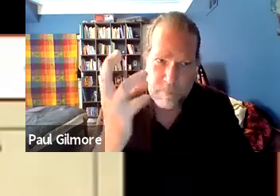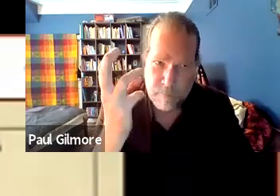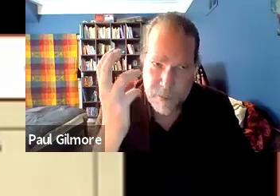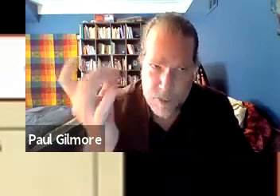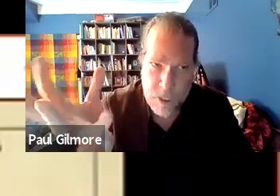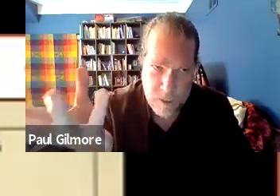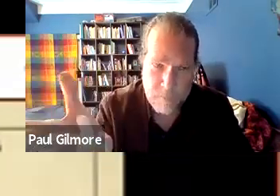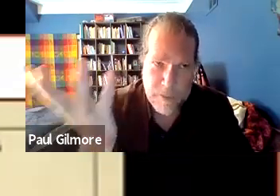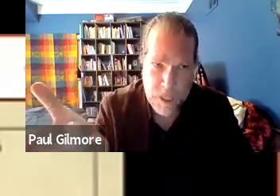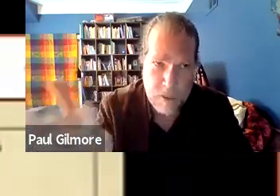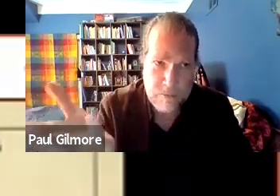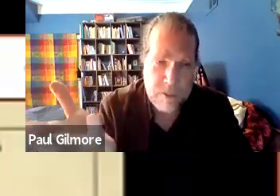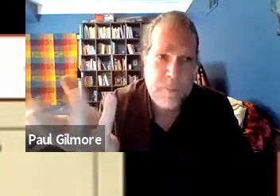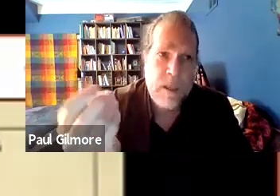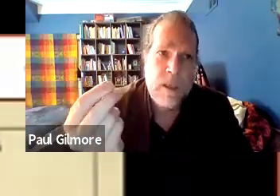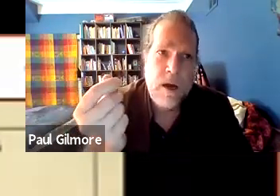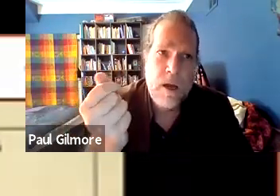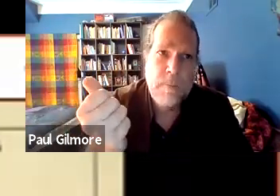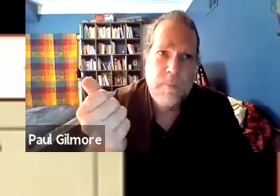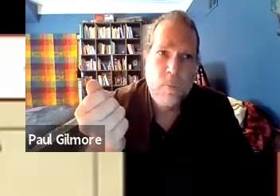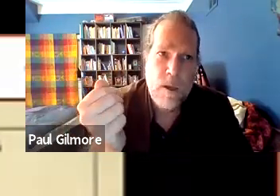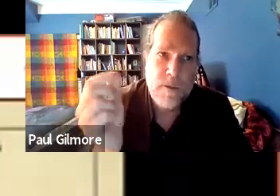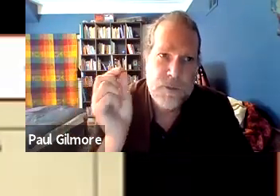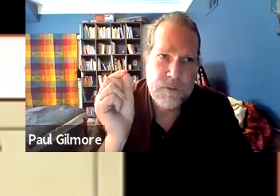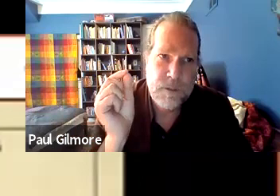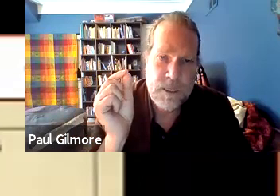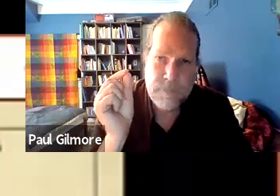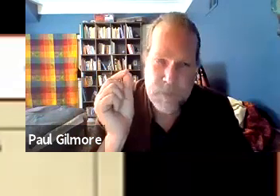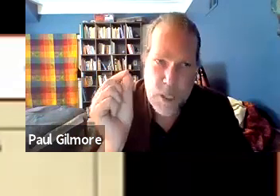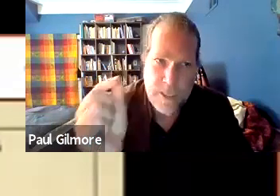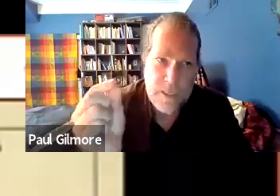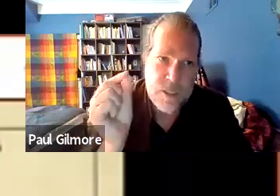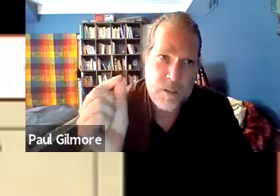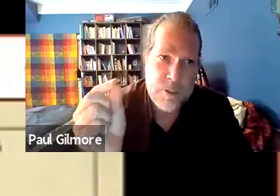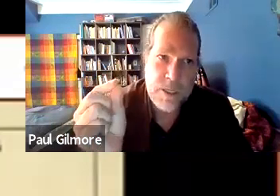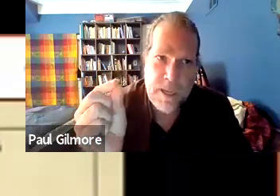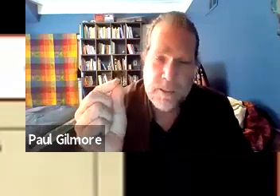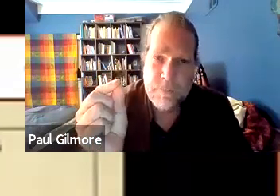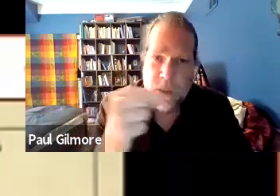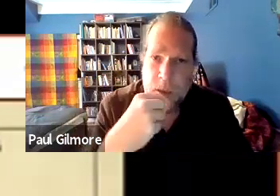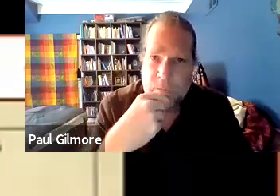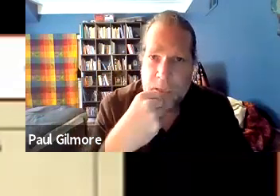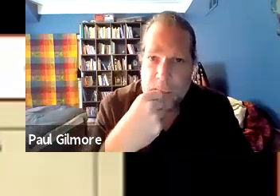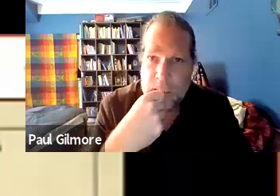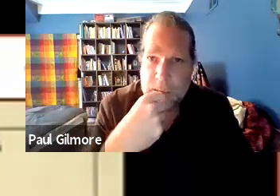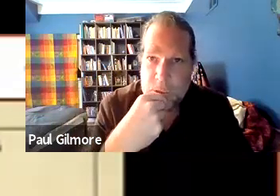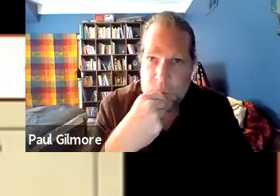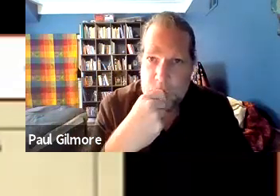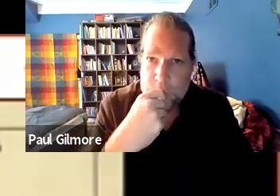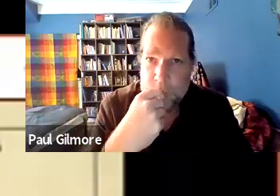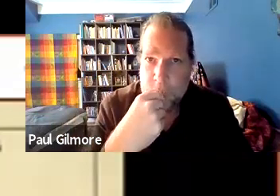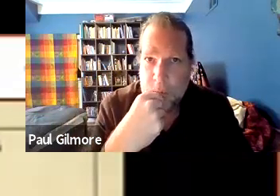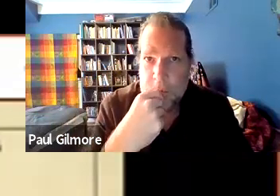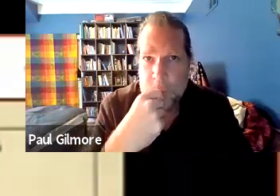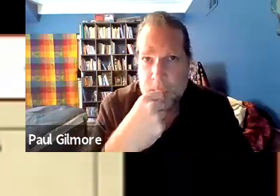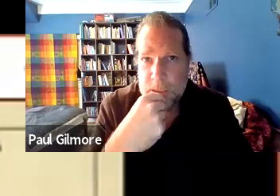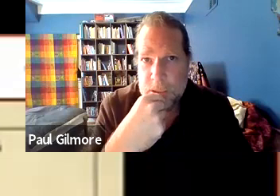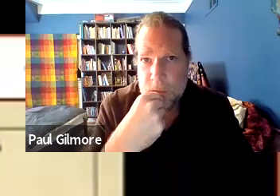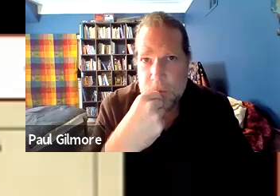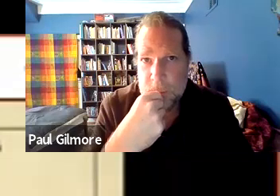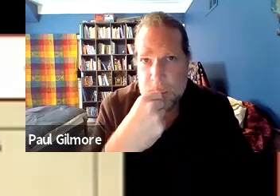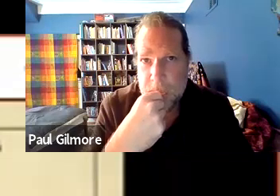by God, and by geography was the Chinese Exclusion Act of 1882. The Chinese Exclusion